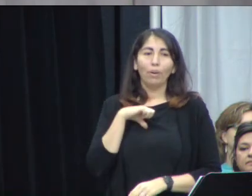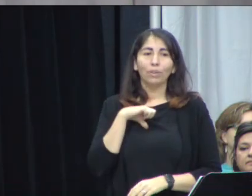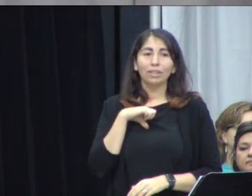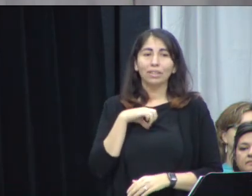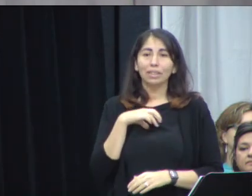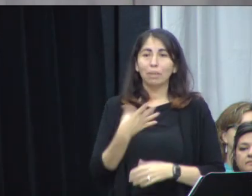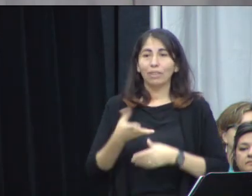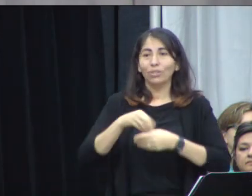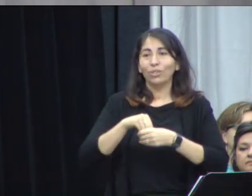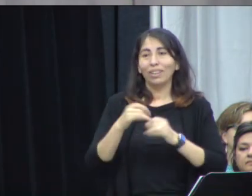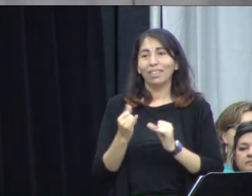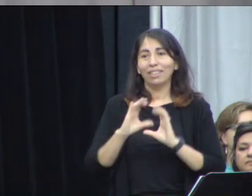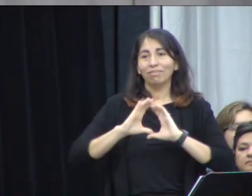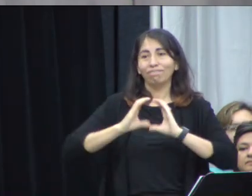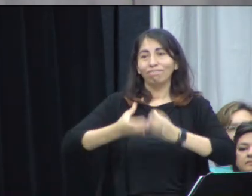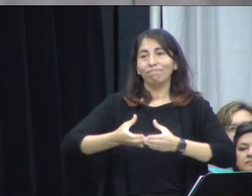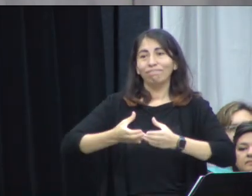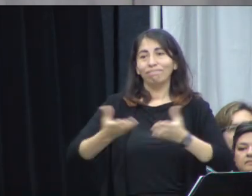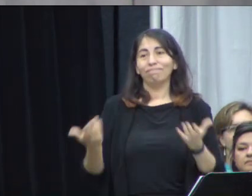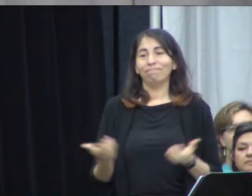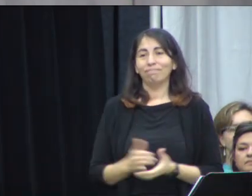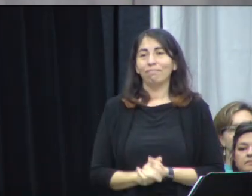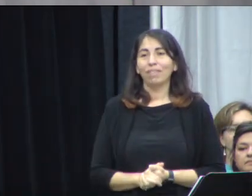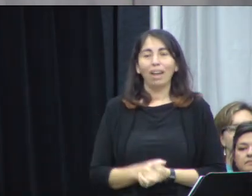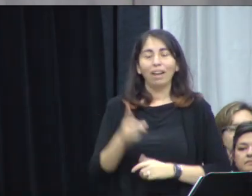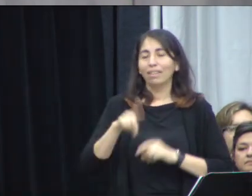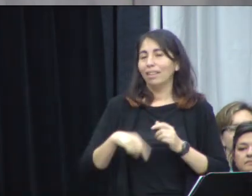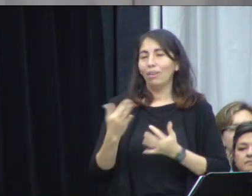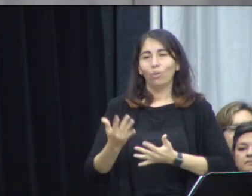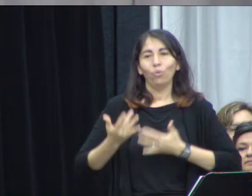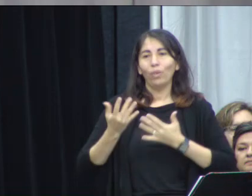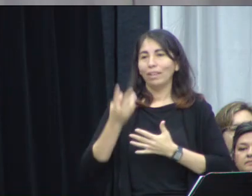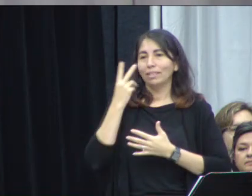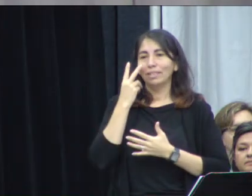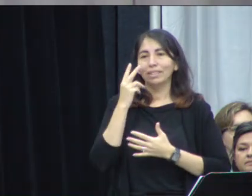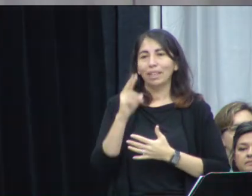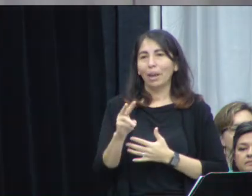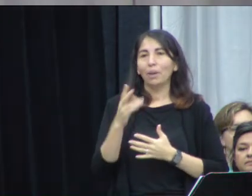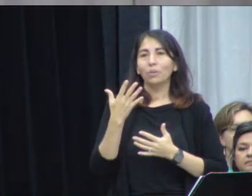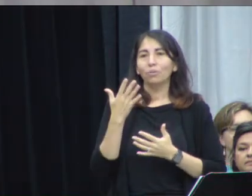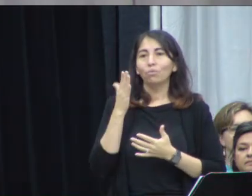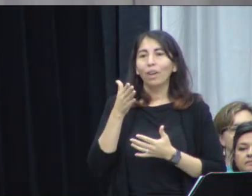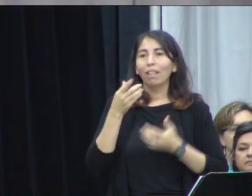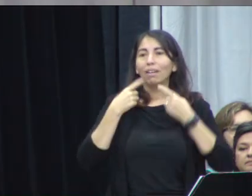of this graduating class. I cannot wait to see what we all will accomplish in our futures.